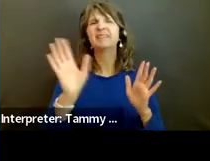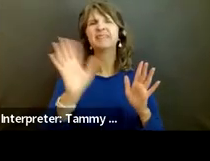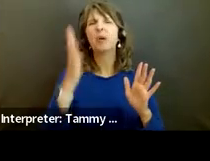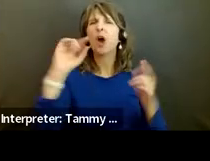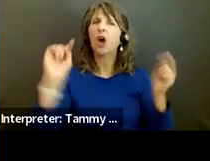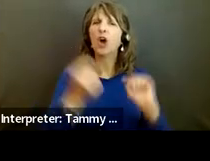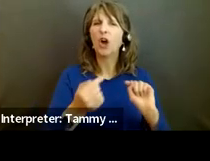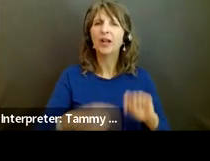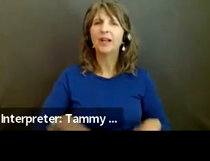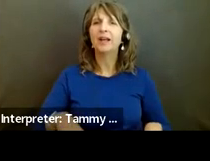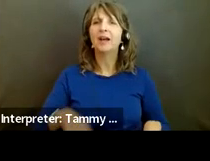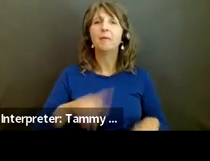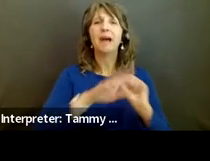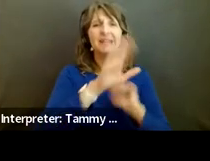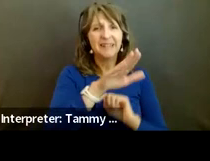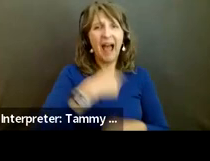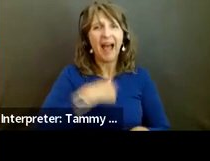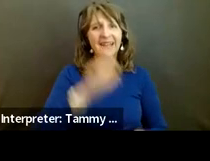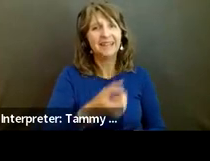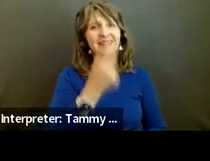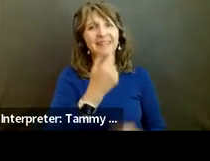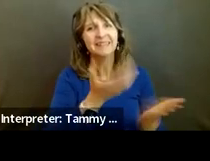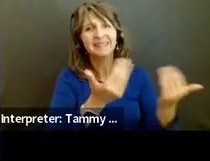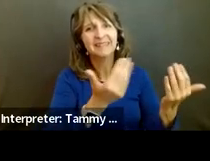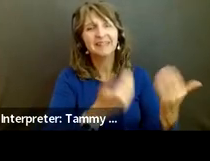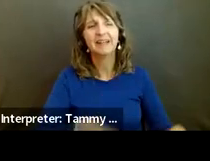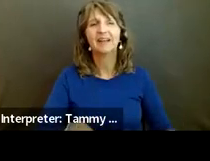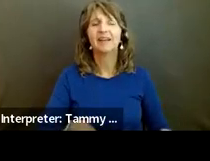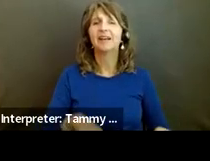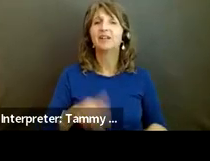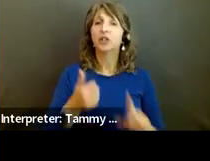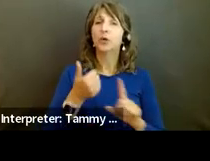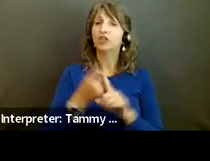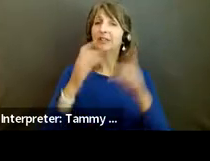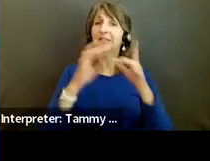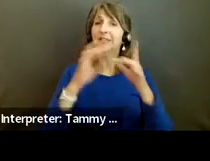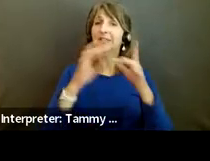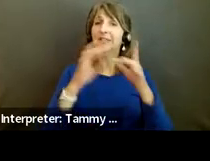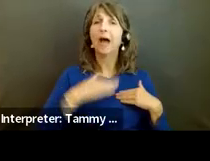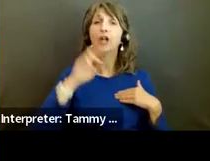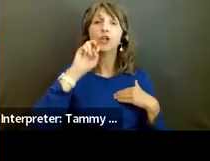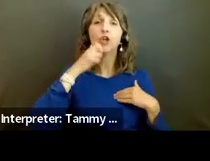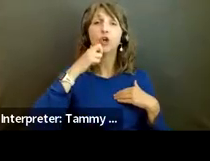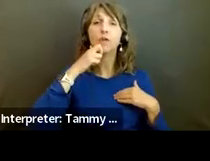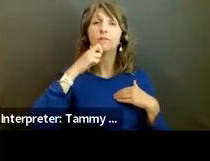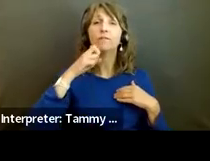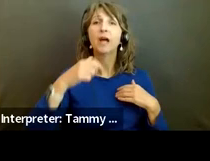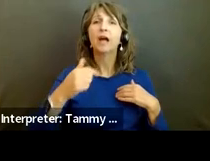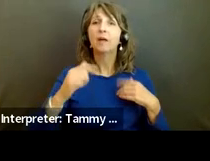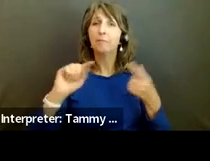That's like at the end of every So she says I'm supposed to take a lot of medicines for my nerves, but I don't remember what they are.